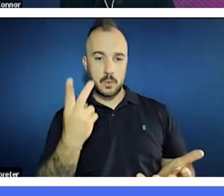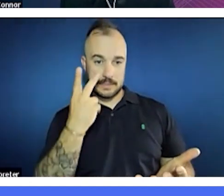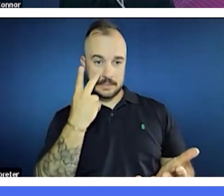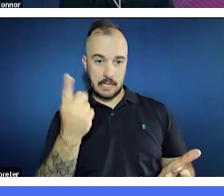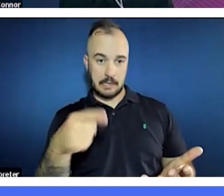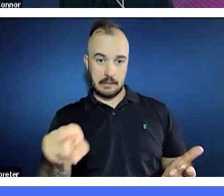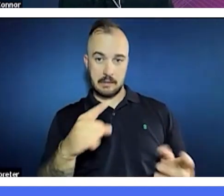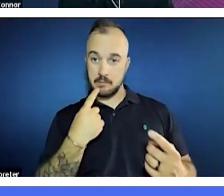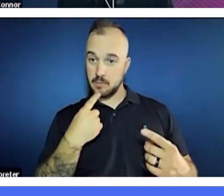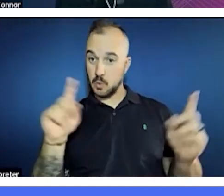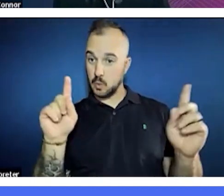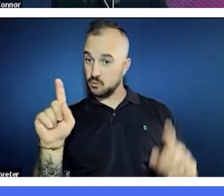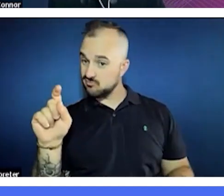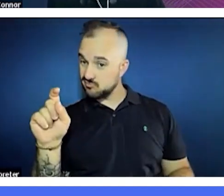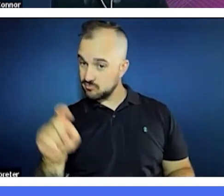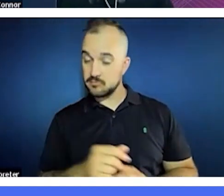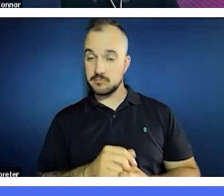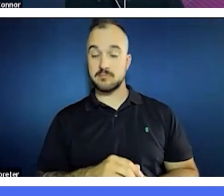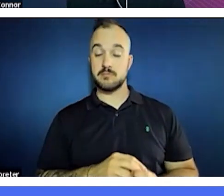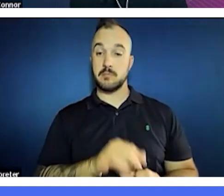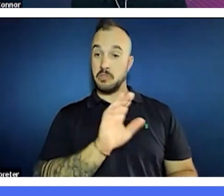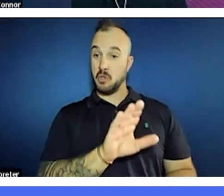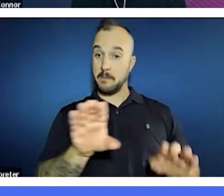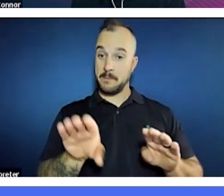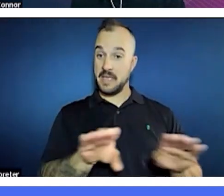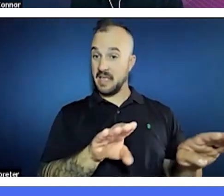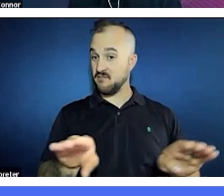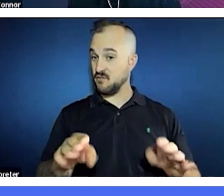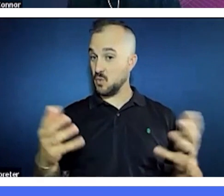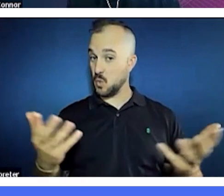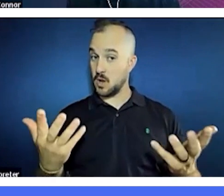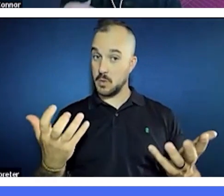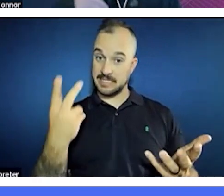So if the behavior is we want you to produce a more accessible PowerPoint, we want you